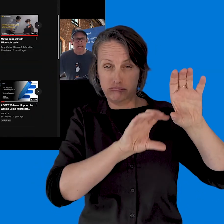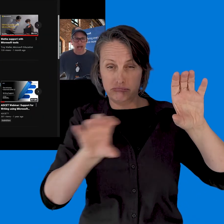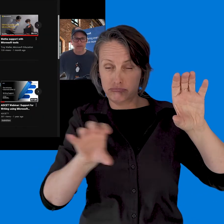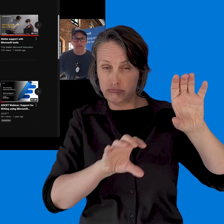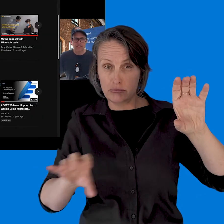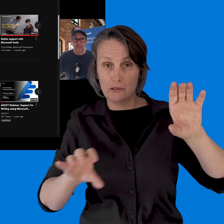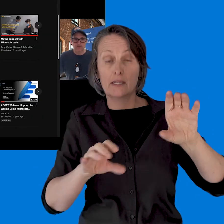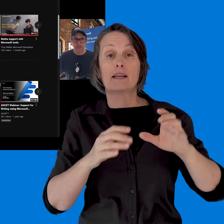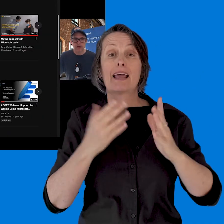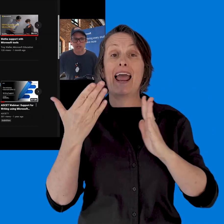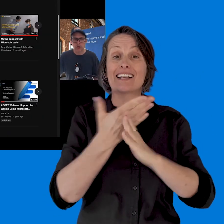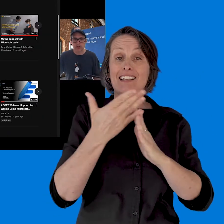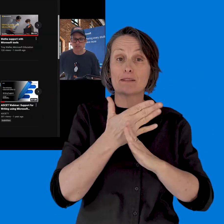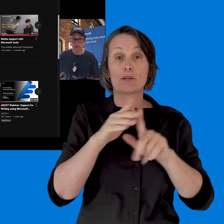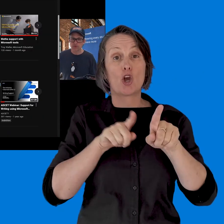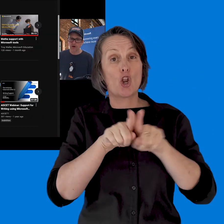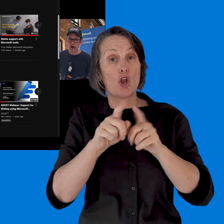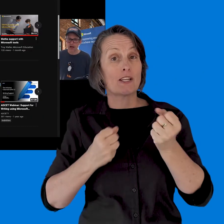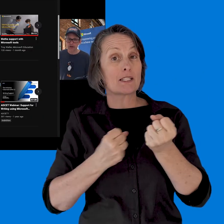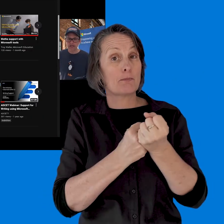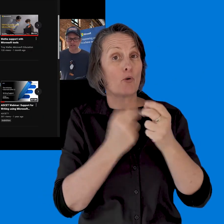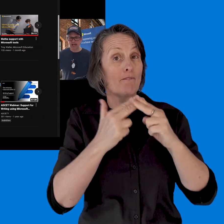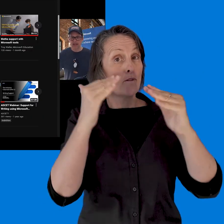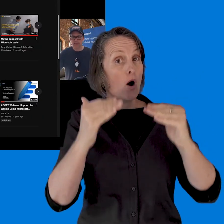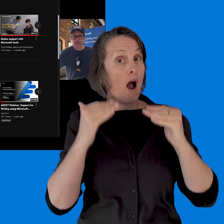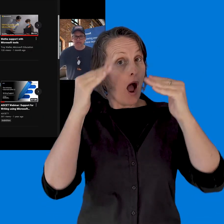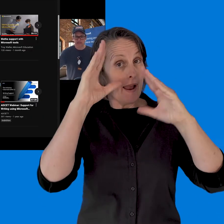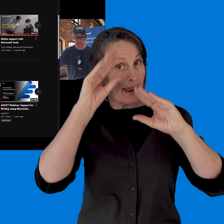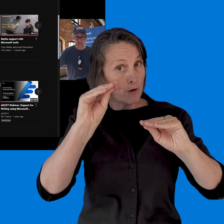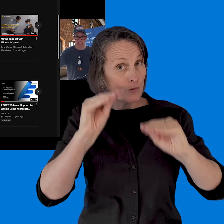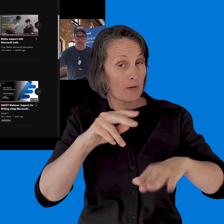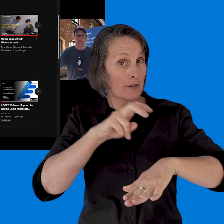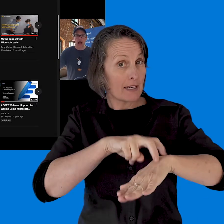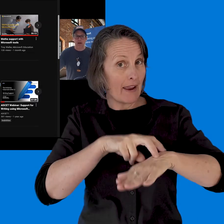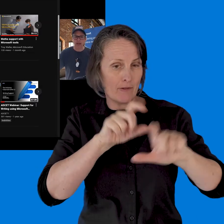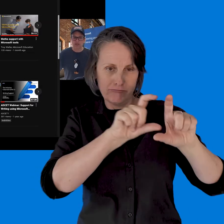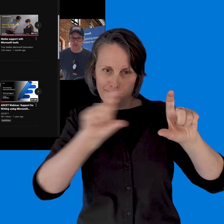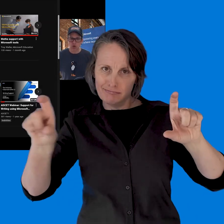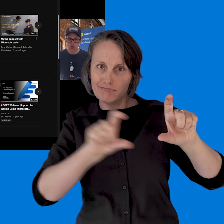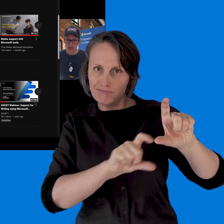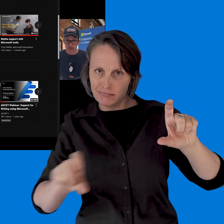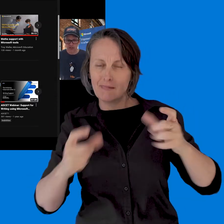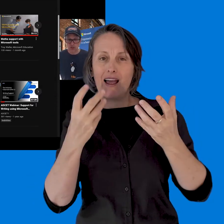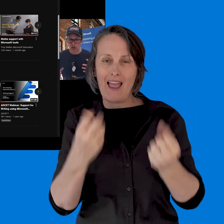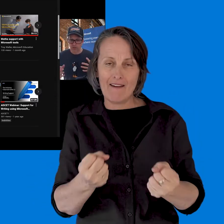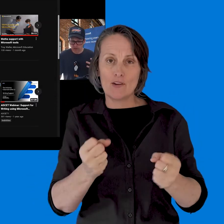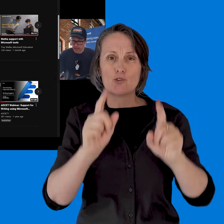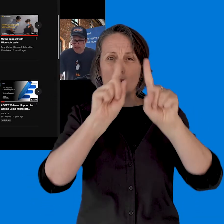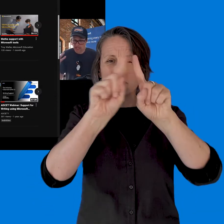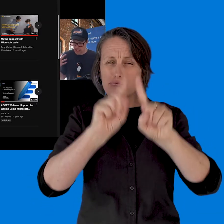and the accessibility and learning support for higher ed and TAFE is here. And so it's got like I said,